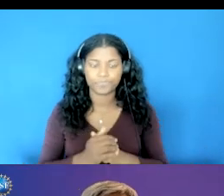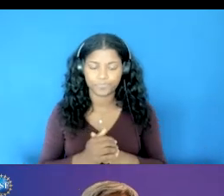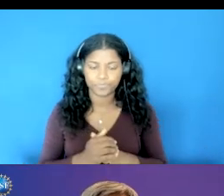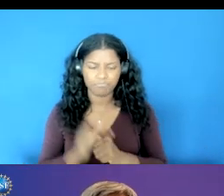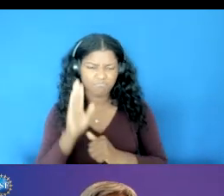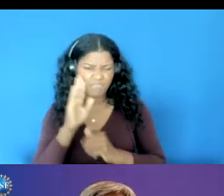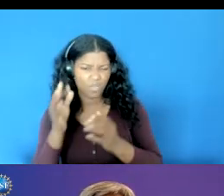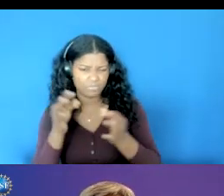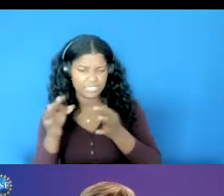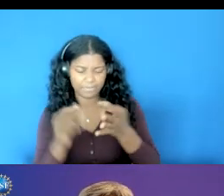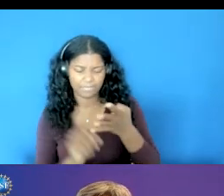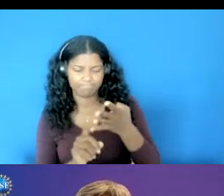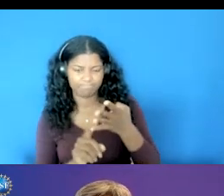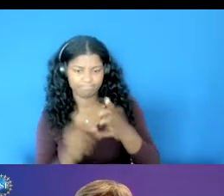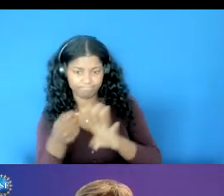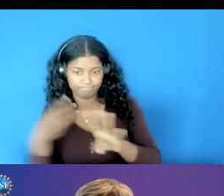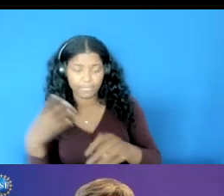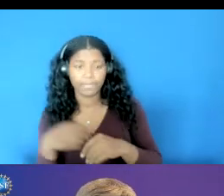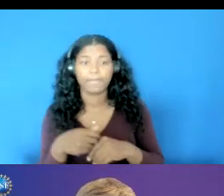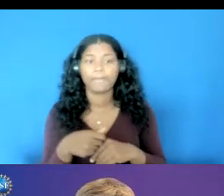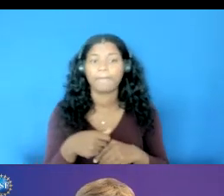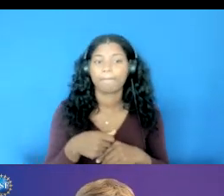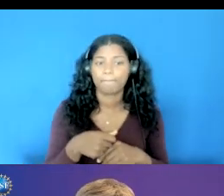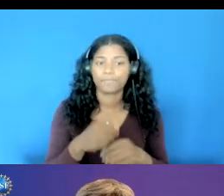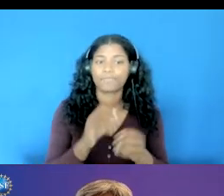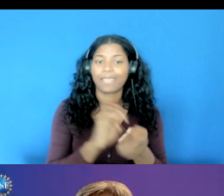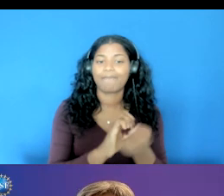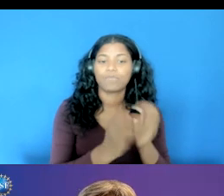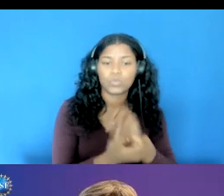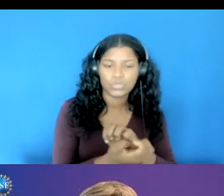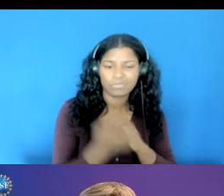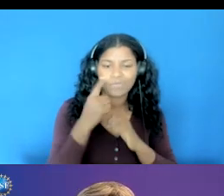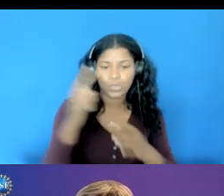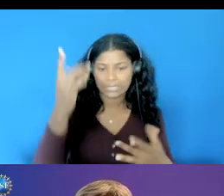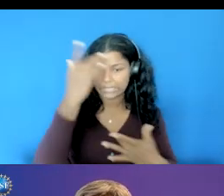Ecology and evolution of infectious diseases, this is an inter-agency program